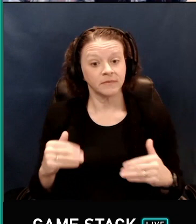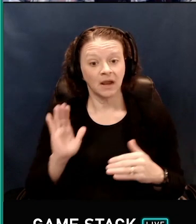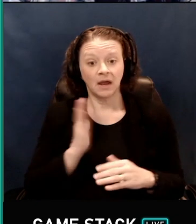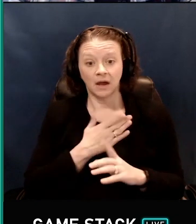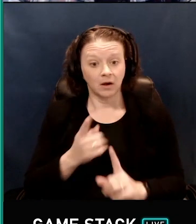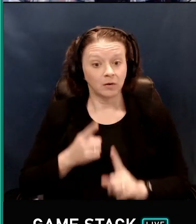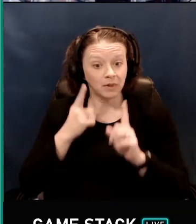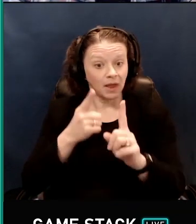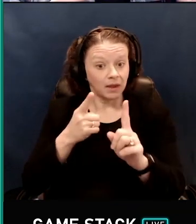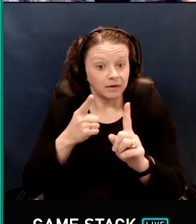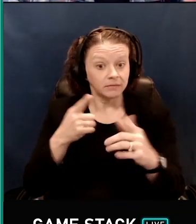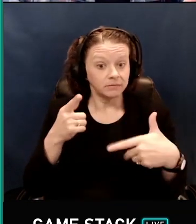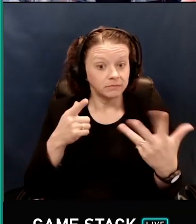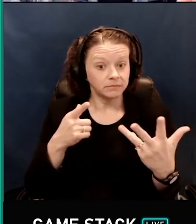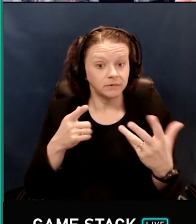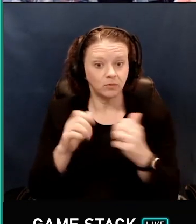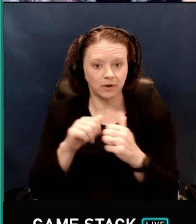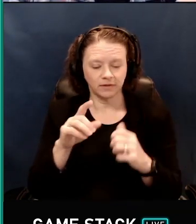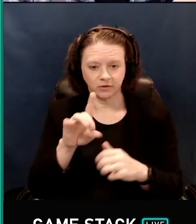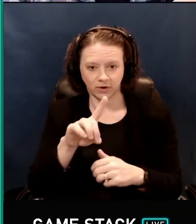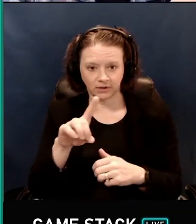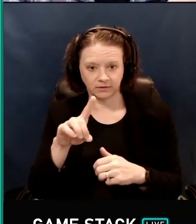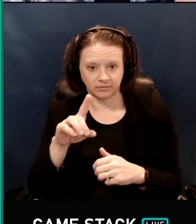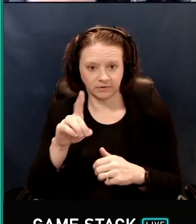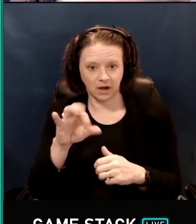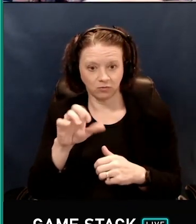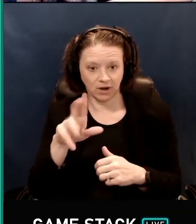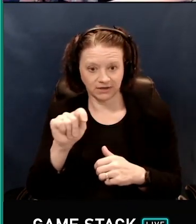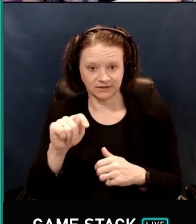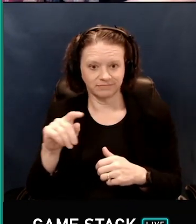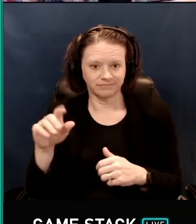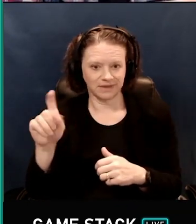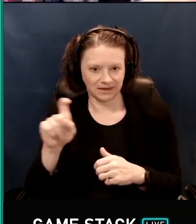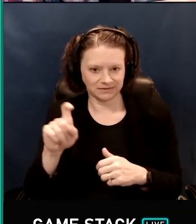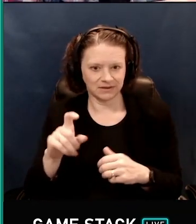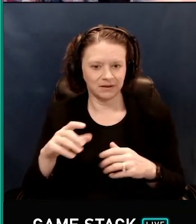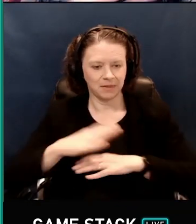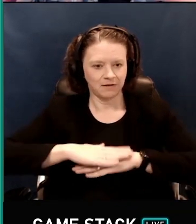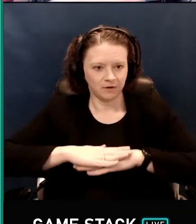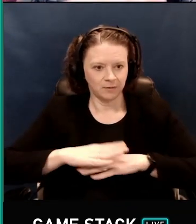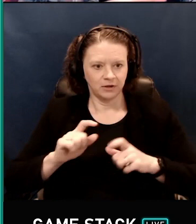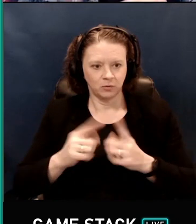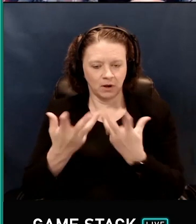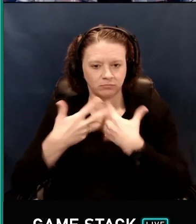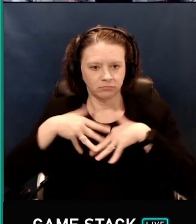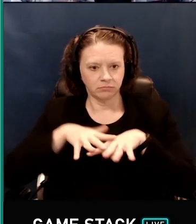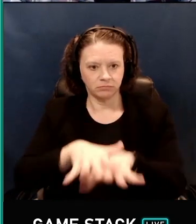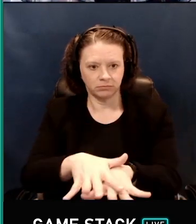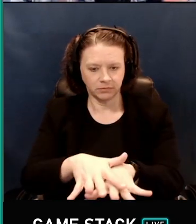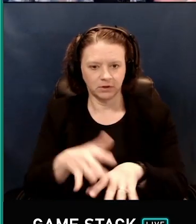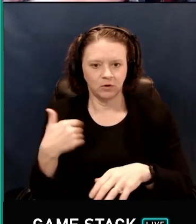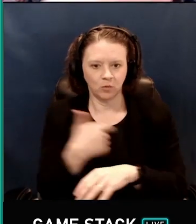what we're doing with all the features, is one converged DirectX platform, plus the cutting edge features in that platform